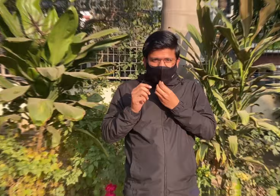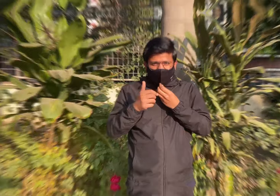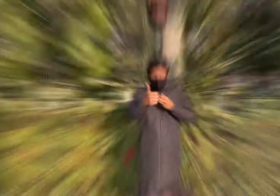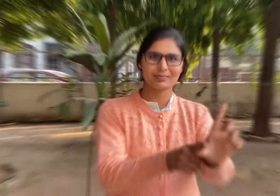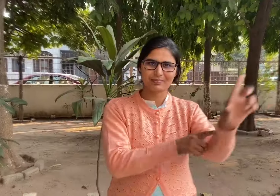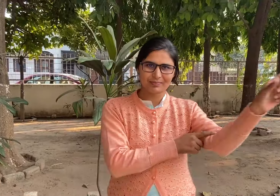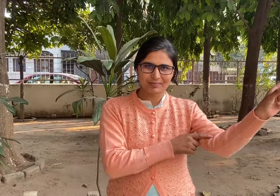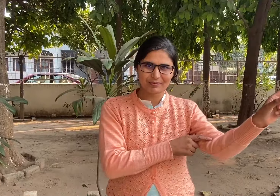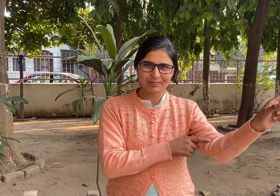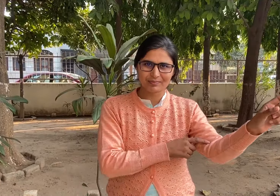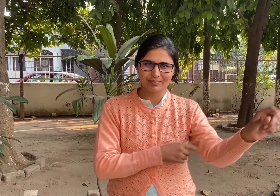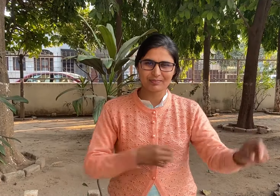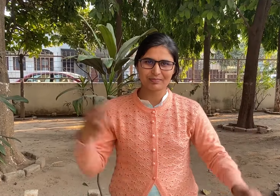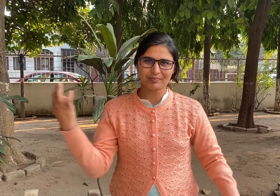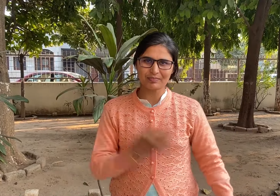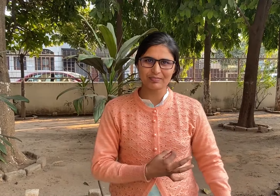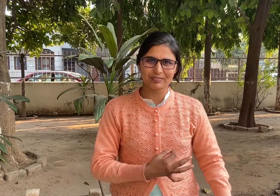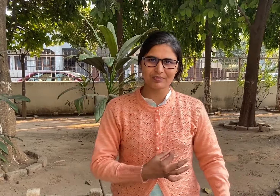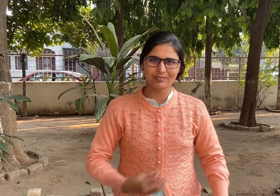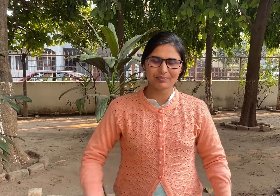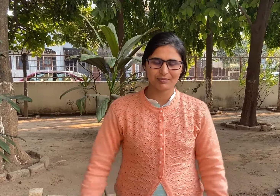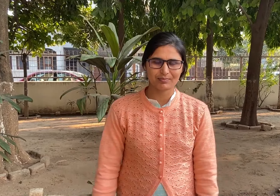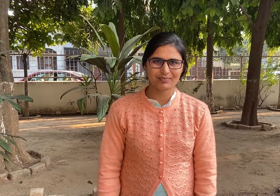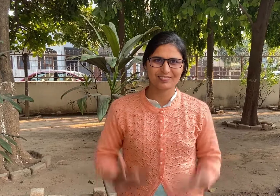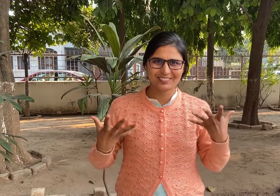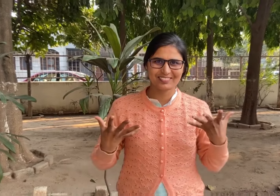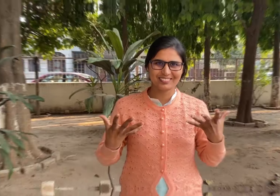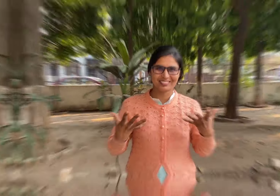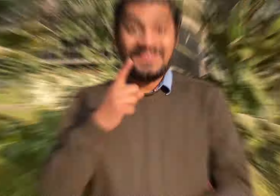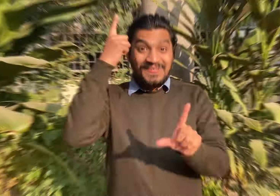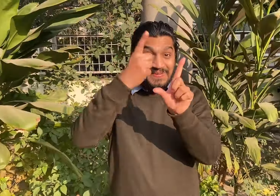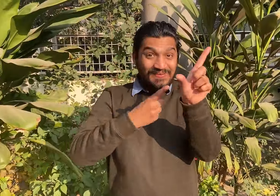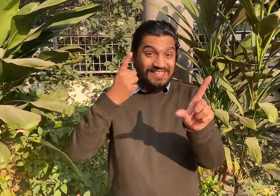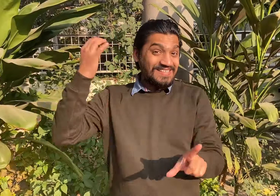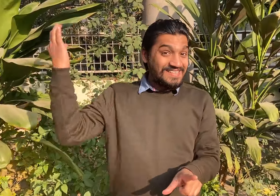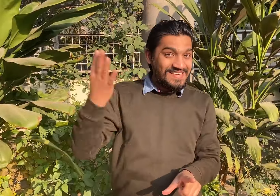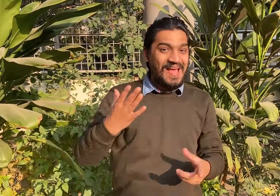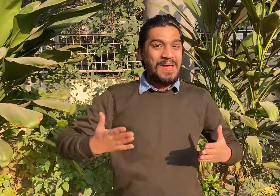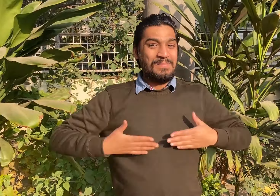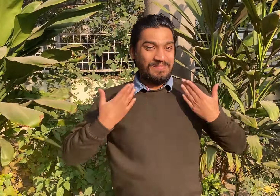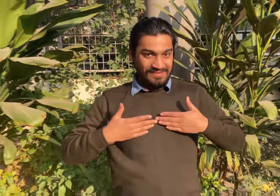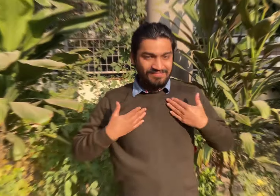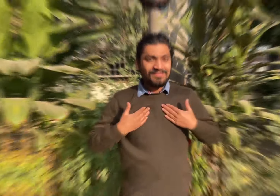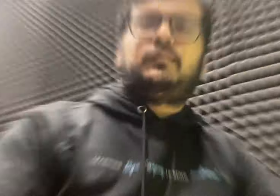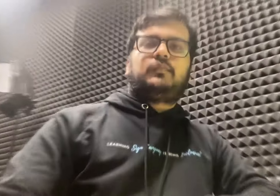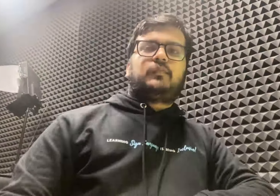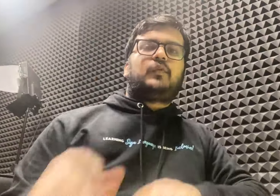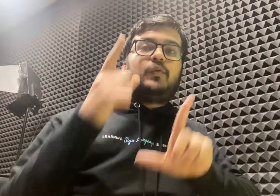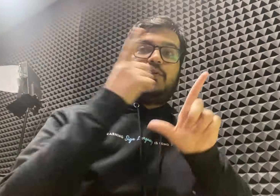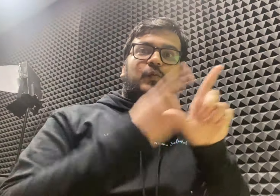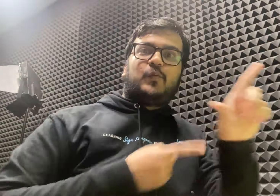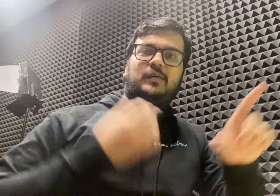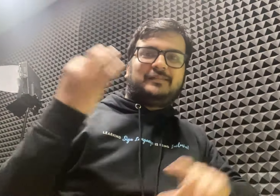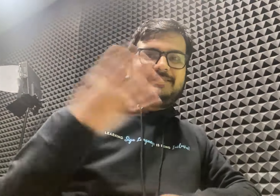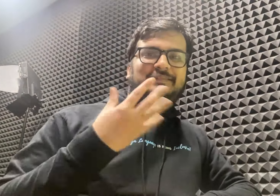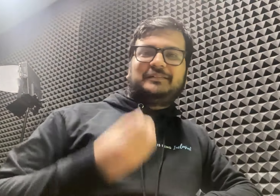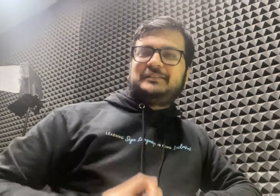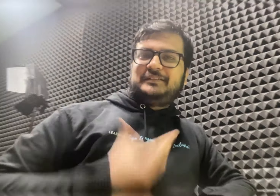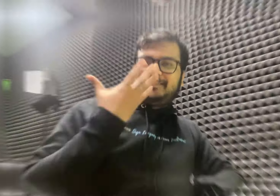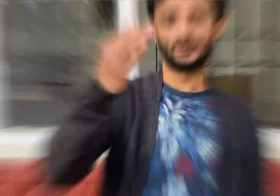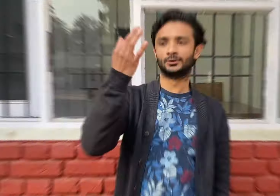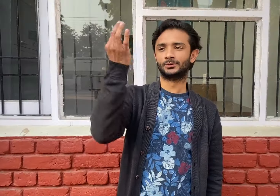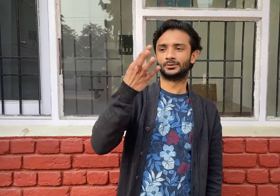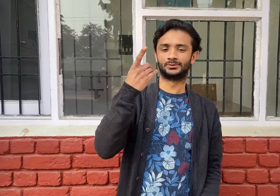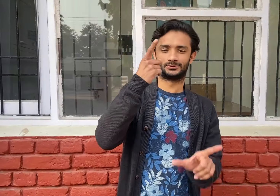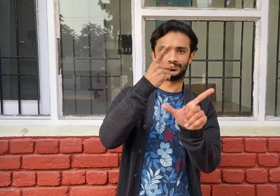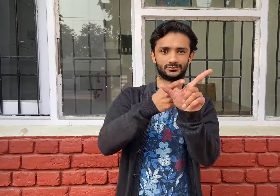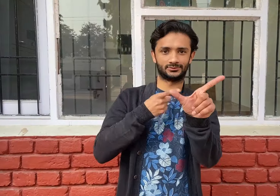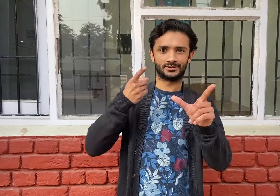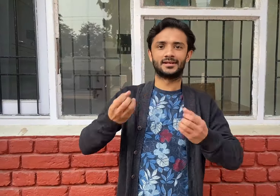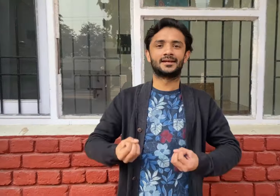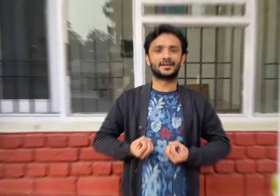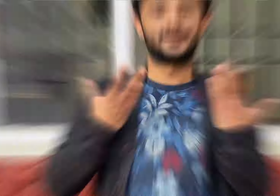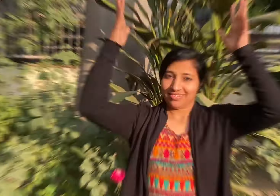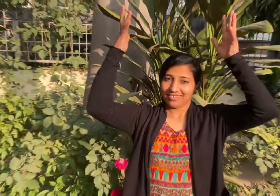Happy New Year!